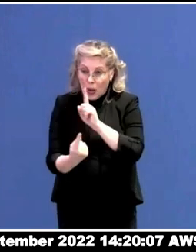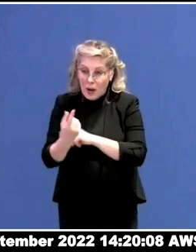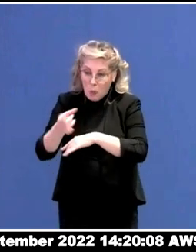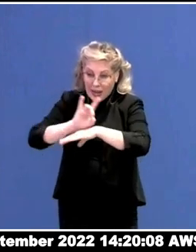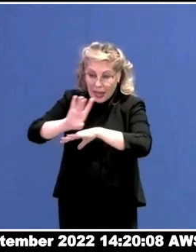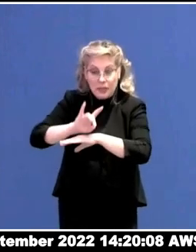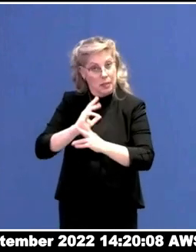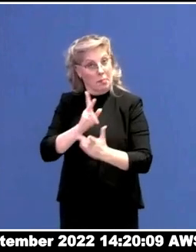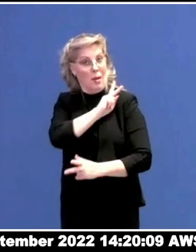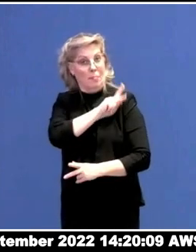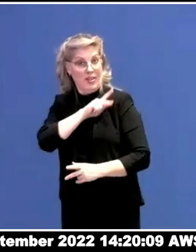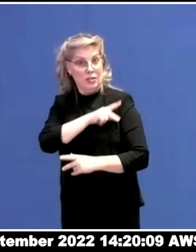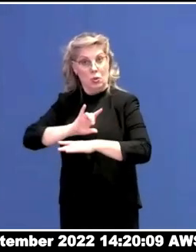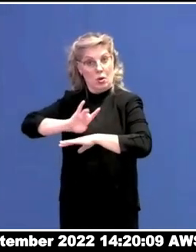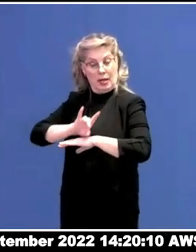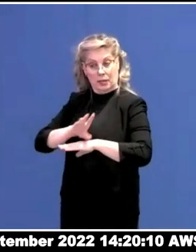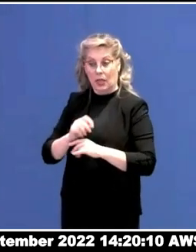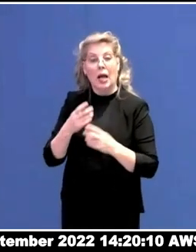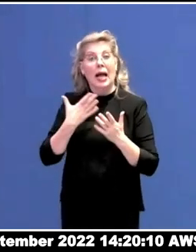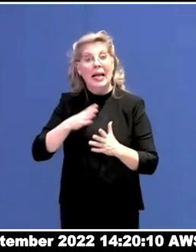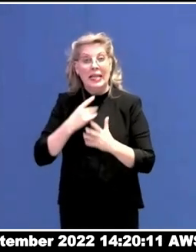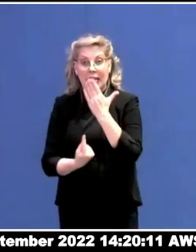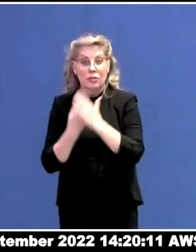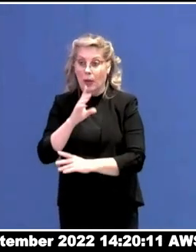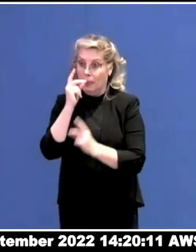It needs to happen in a timely manner without having to wait weeks or months.